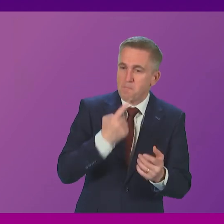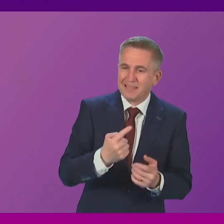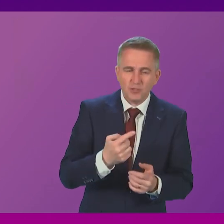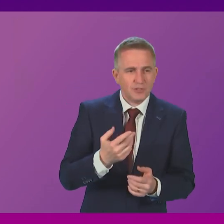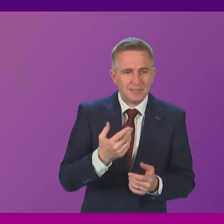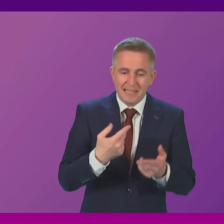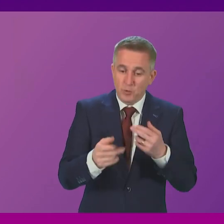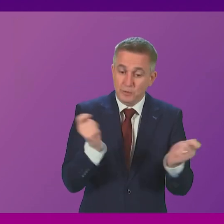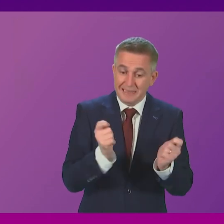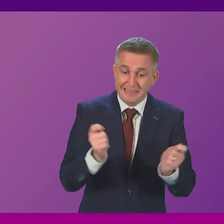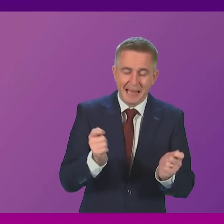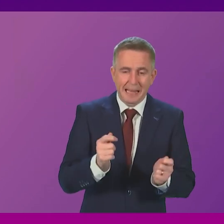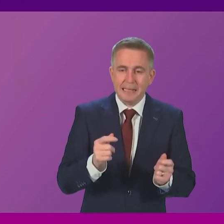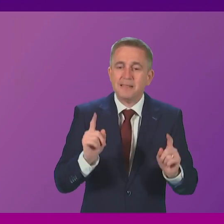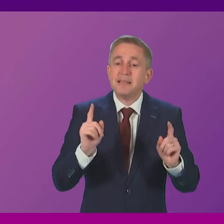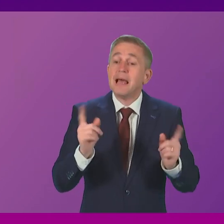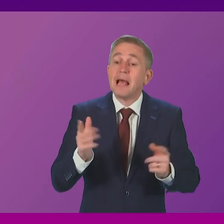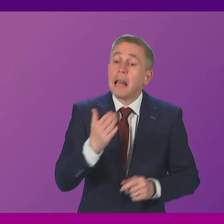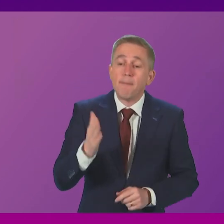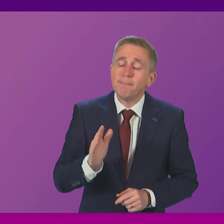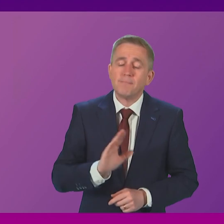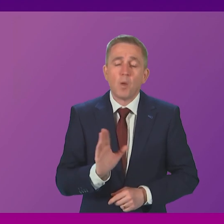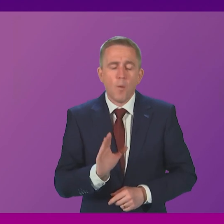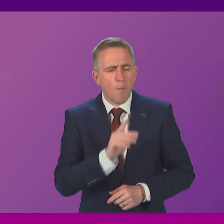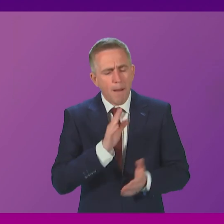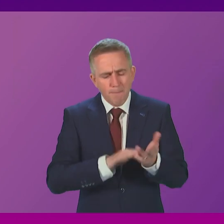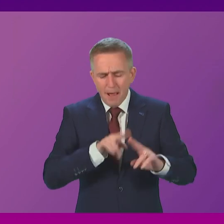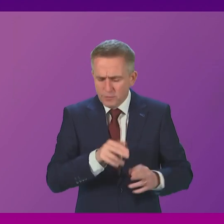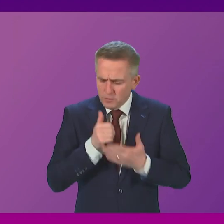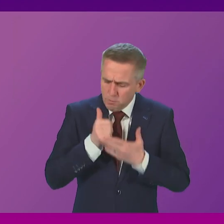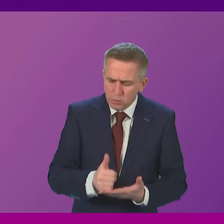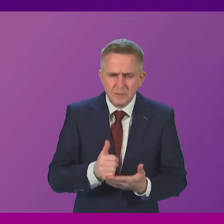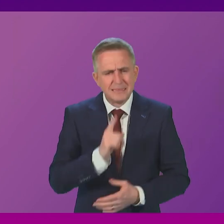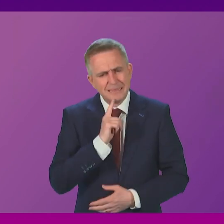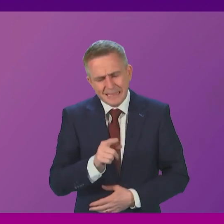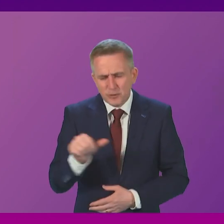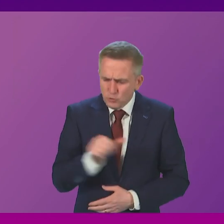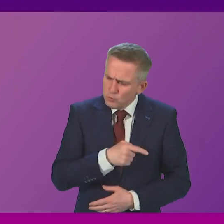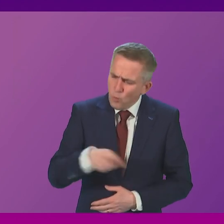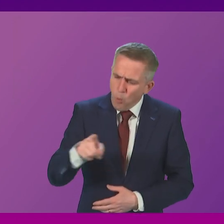they could not have been more supportive, saying that it was vital that people like